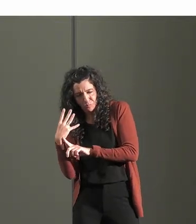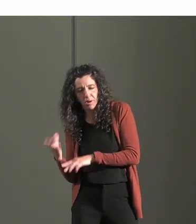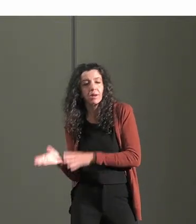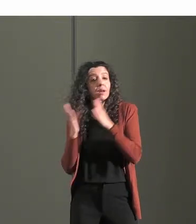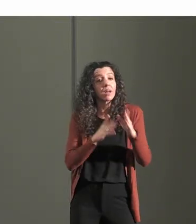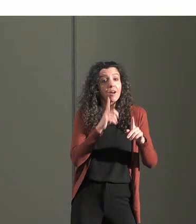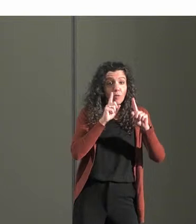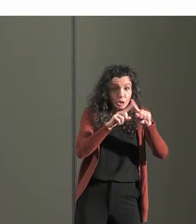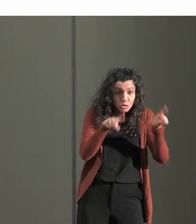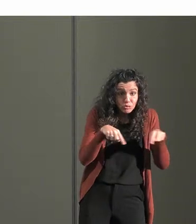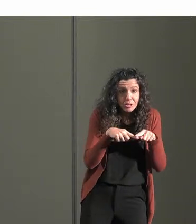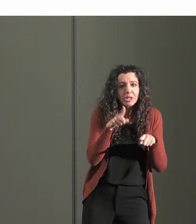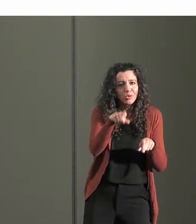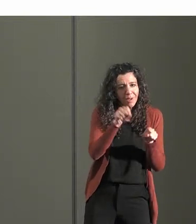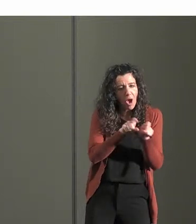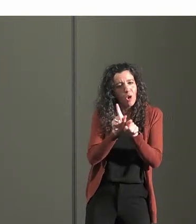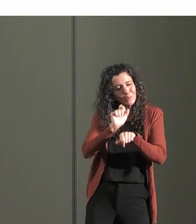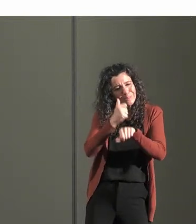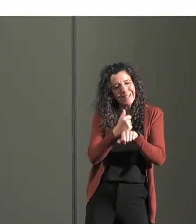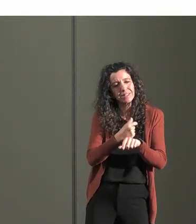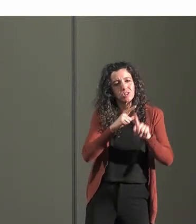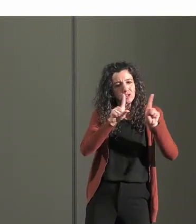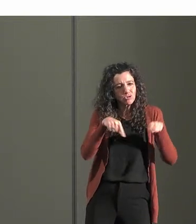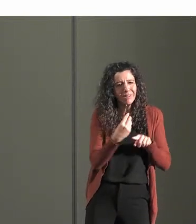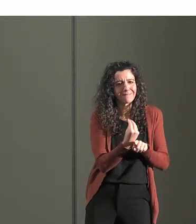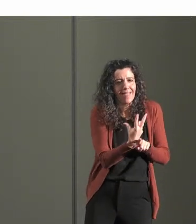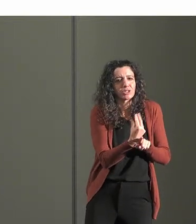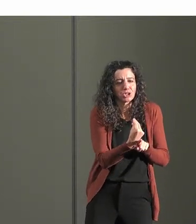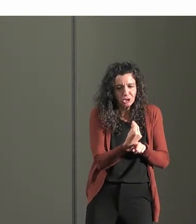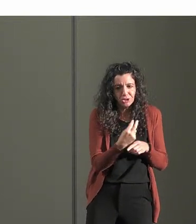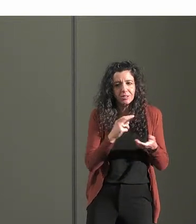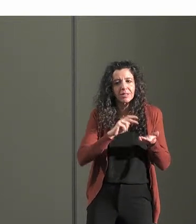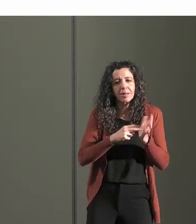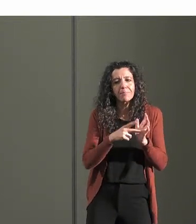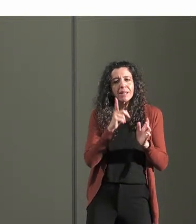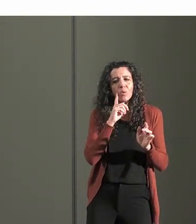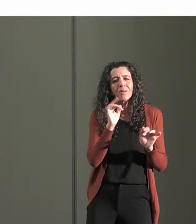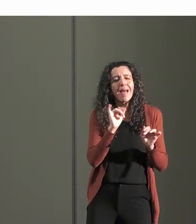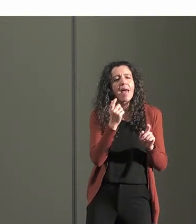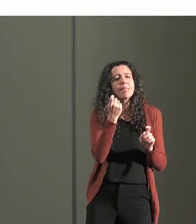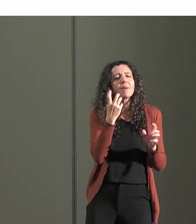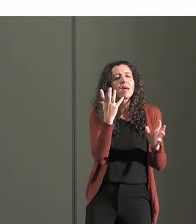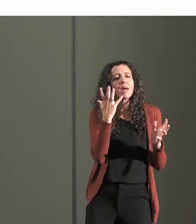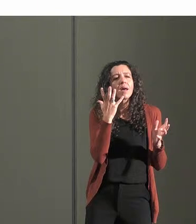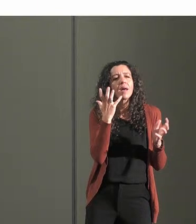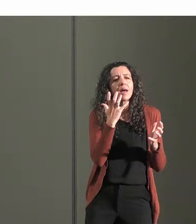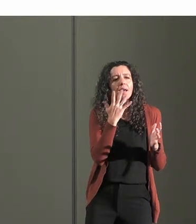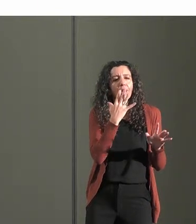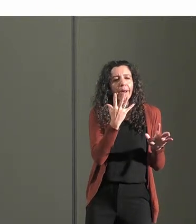two two simple flashes on the screen side you could get